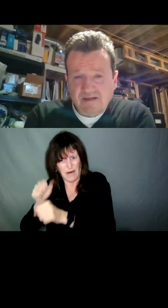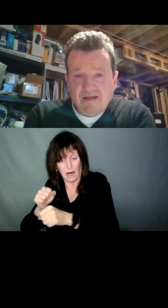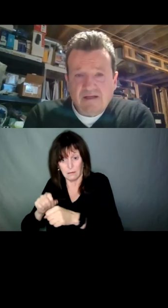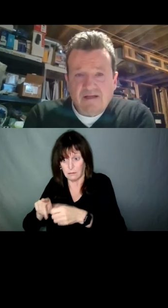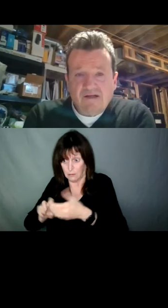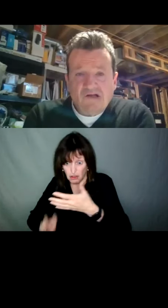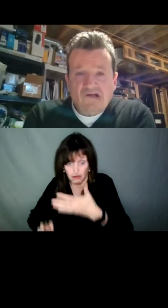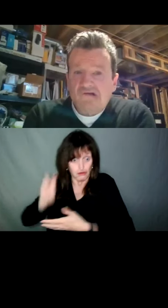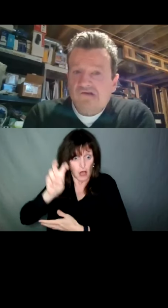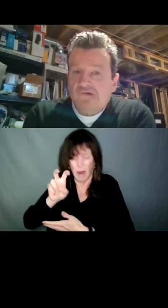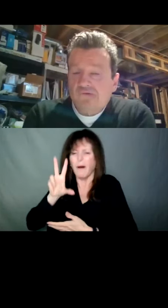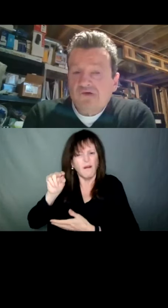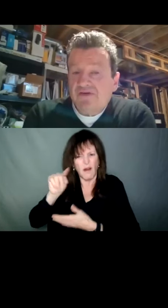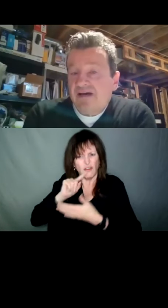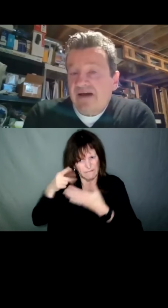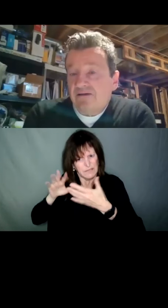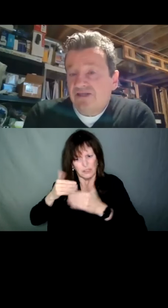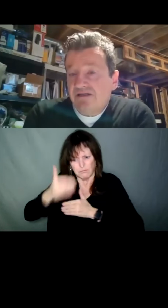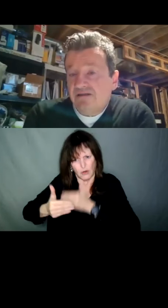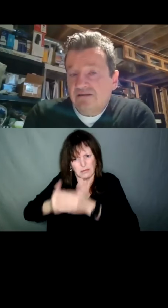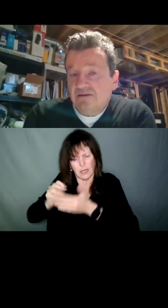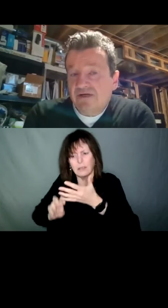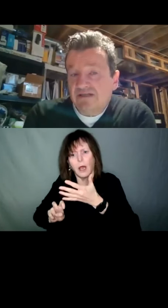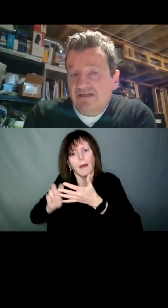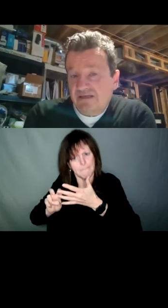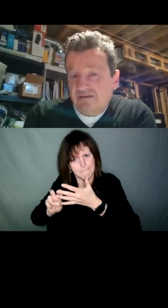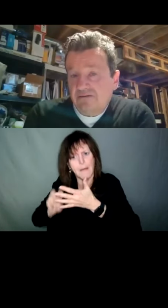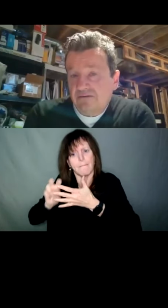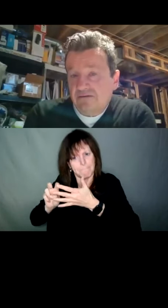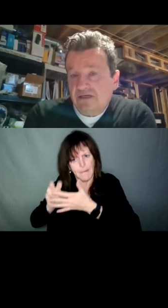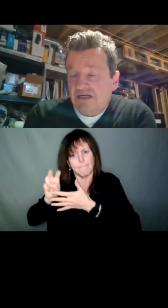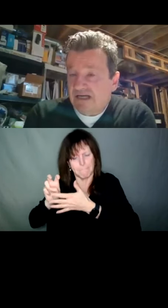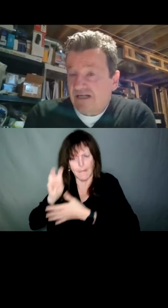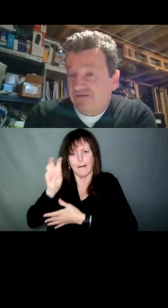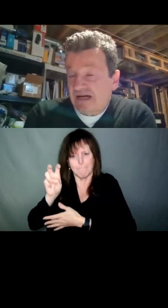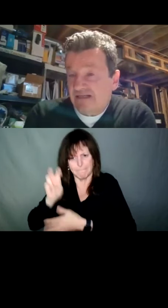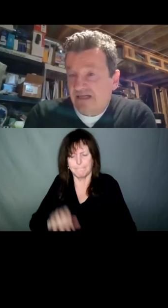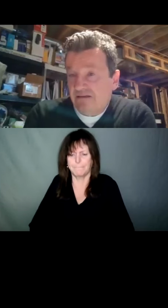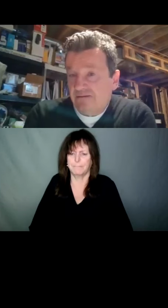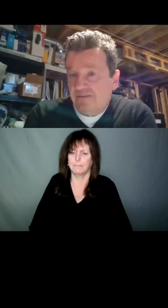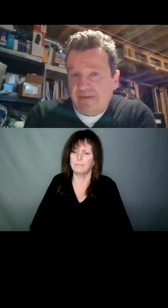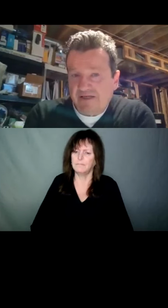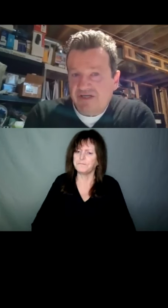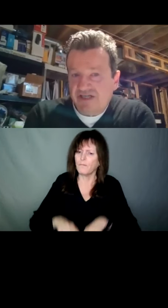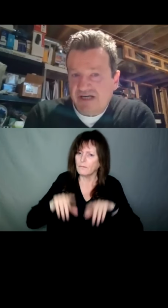Vaccine testing helps assess safety and effectiveness. The side effects are no different than any other